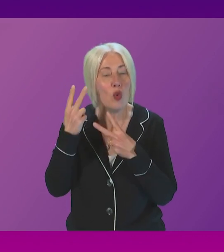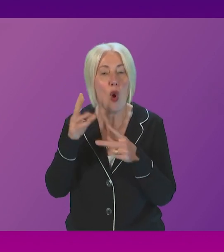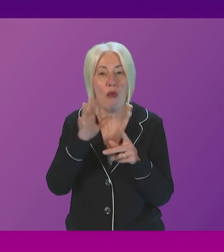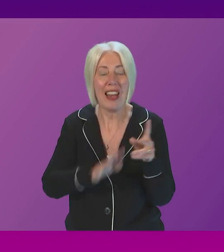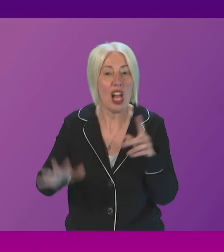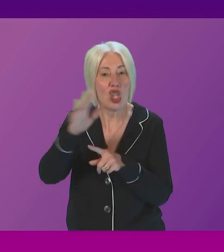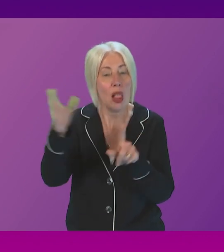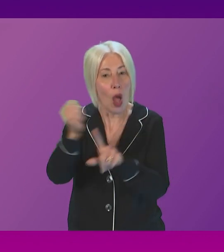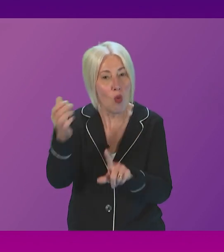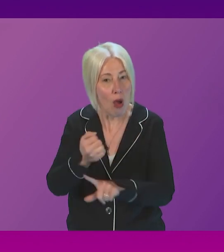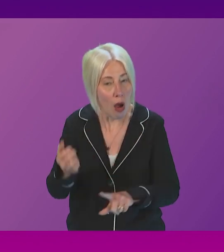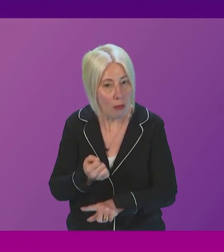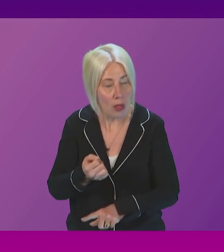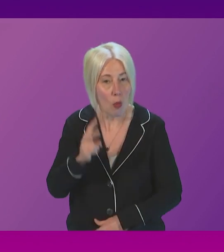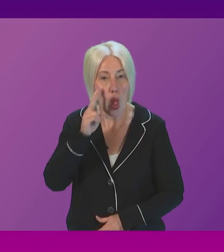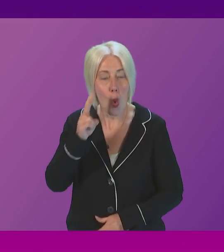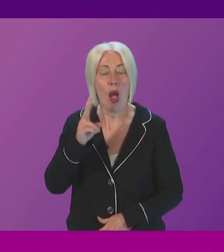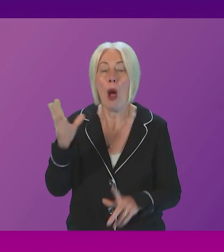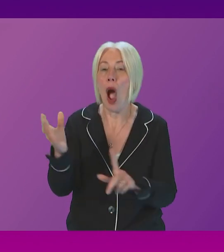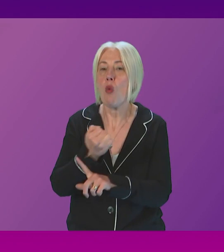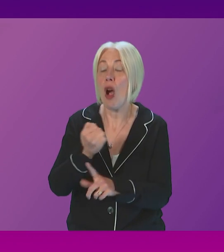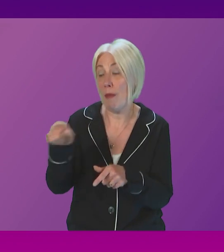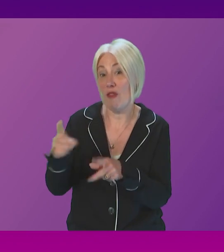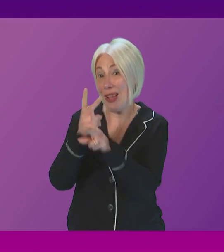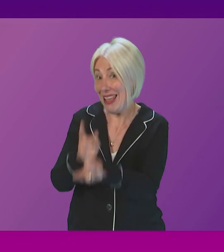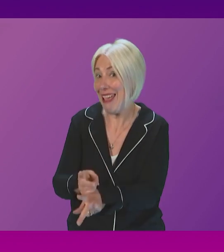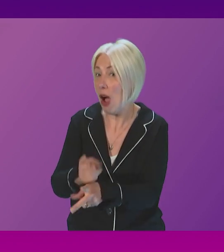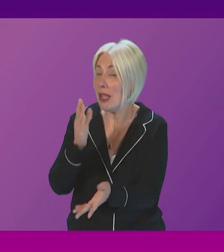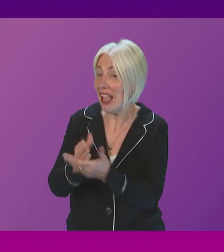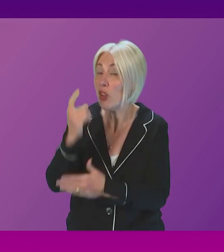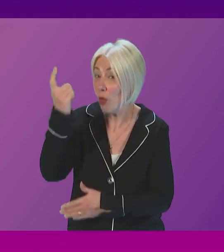proposal for a new national outcome on care will absolutely be considered as a part of that.